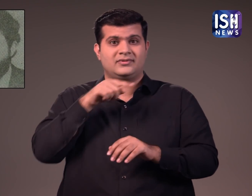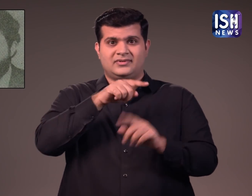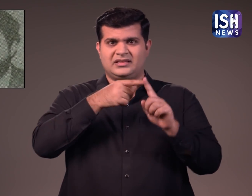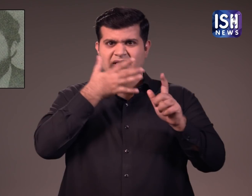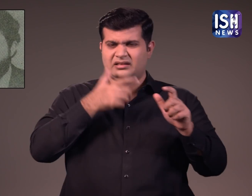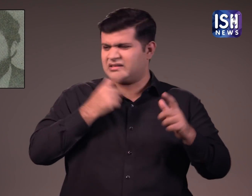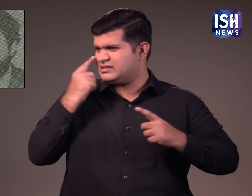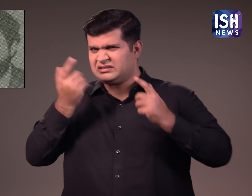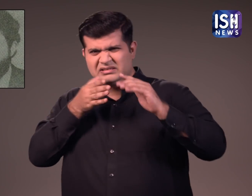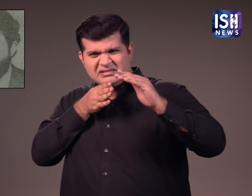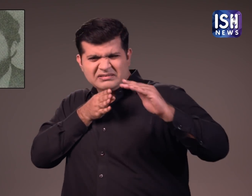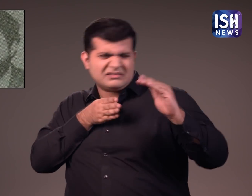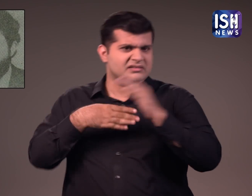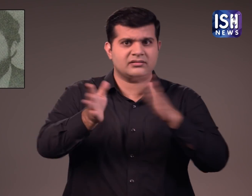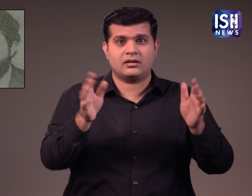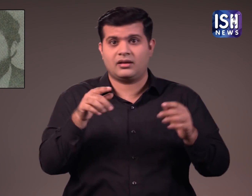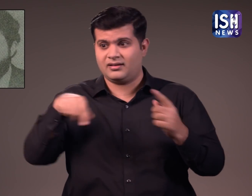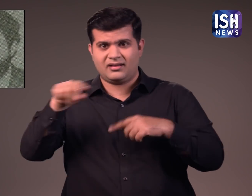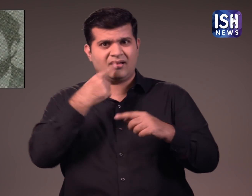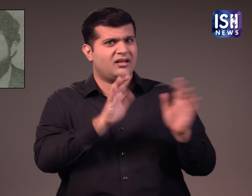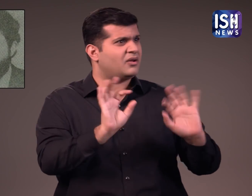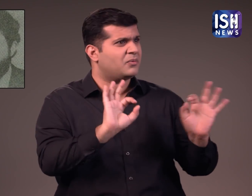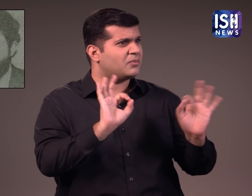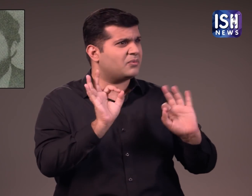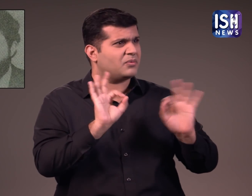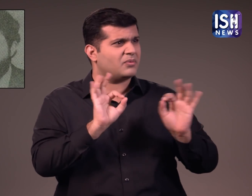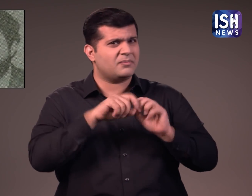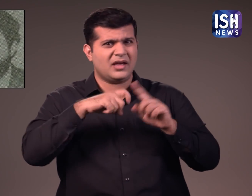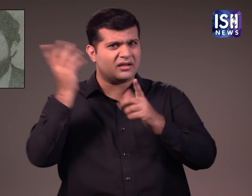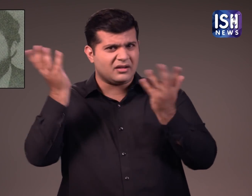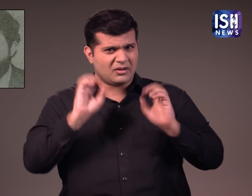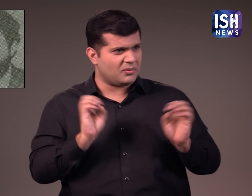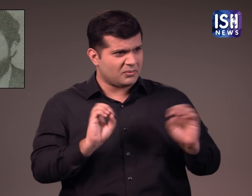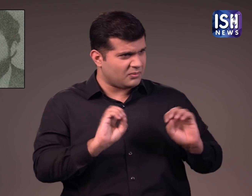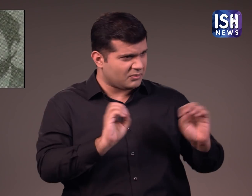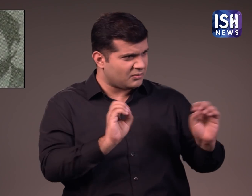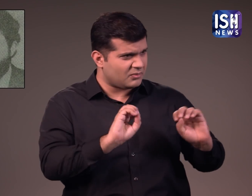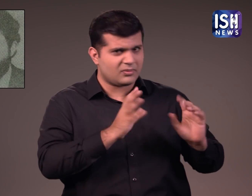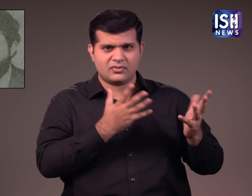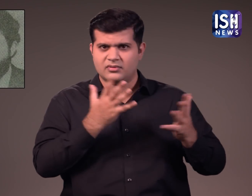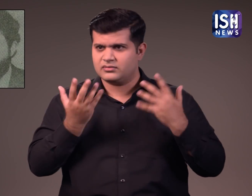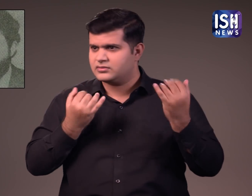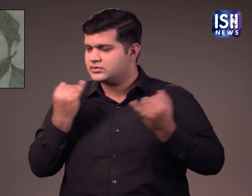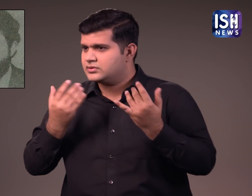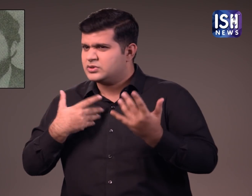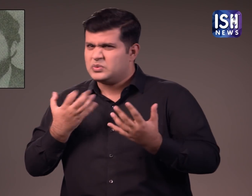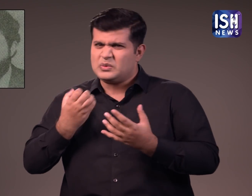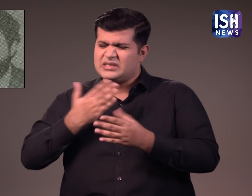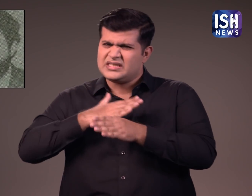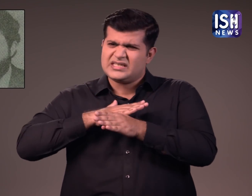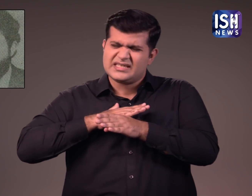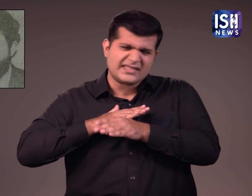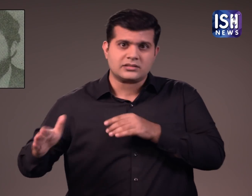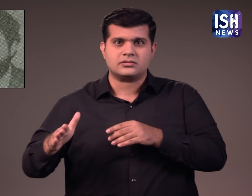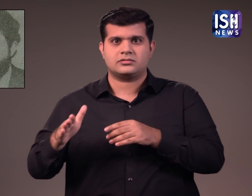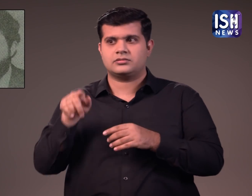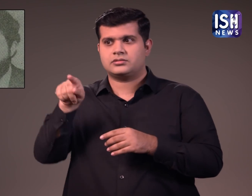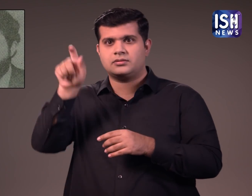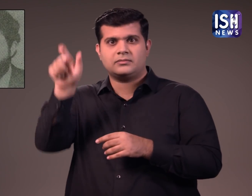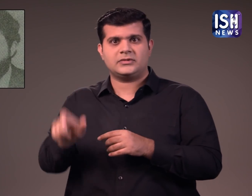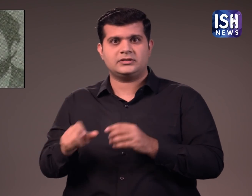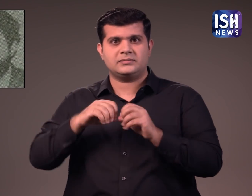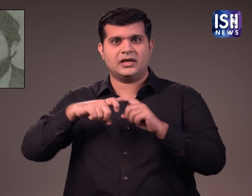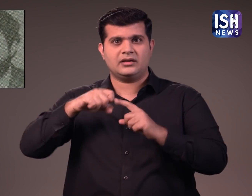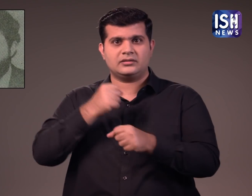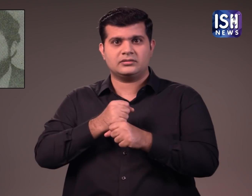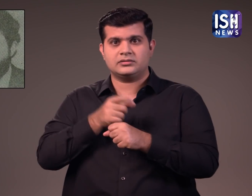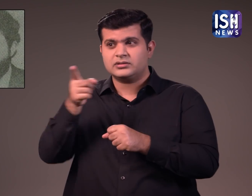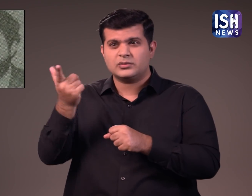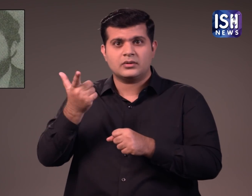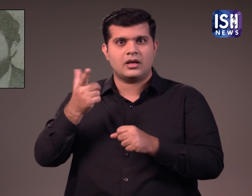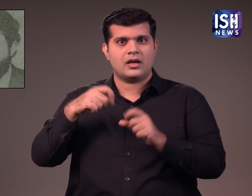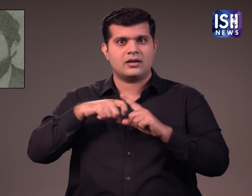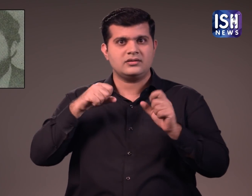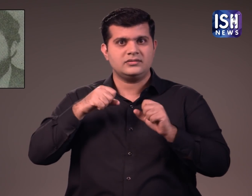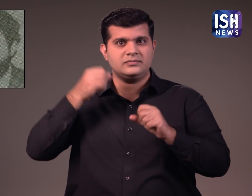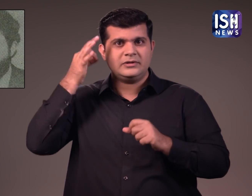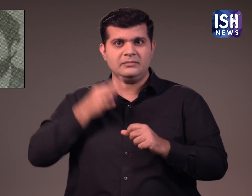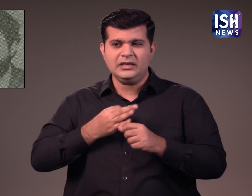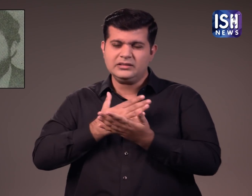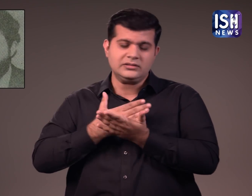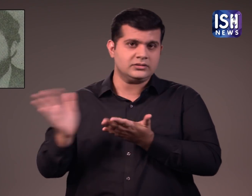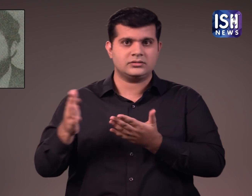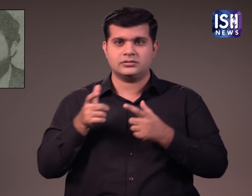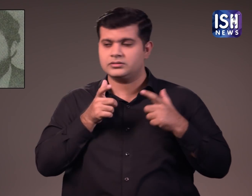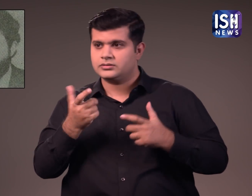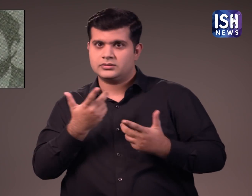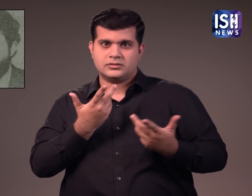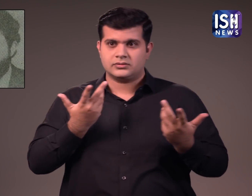The terrorists searched for him everywhere as they wanted to kill him as he was a Kashmiri Pandit.